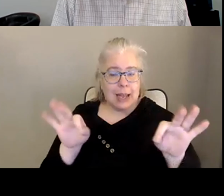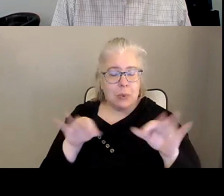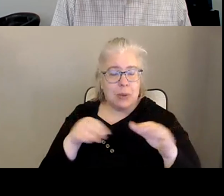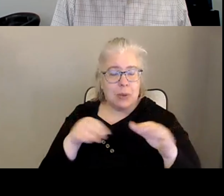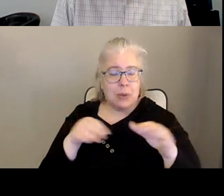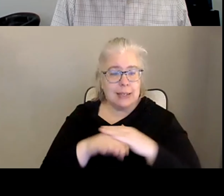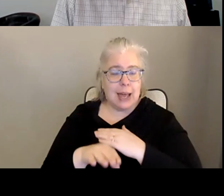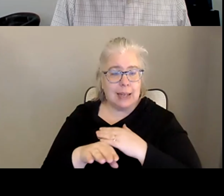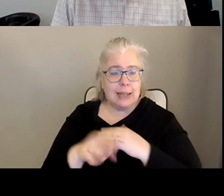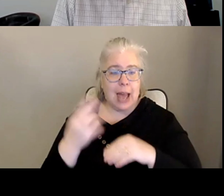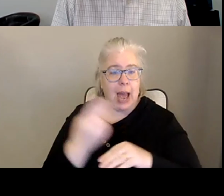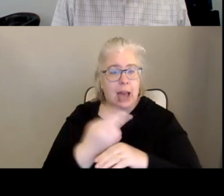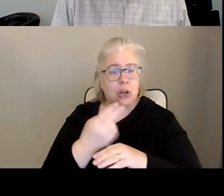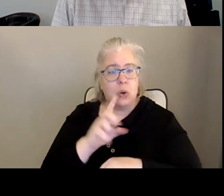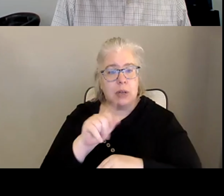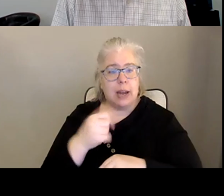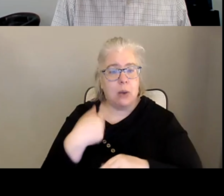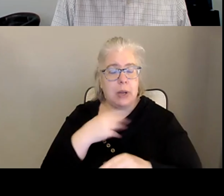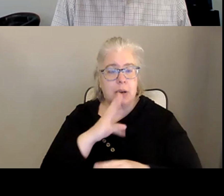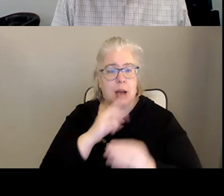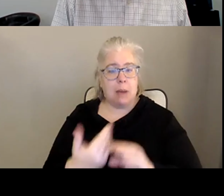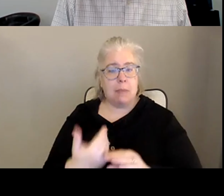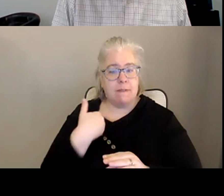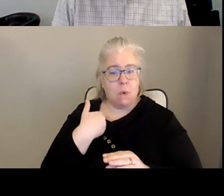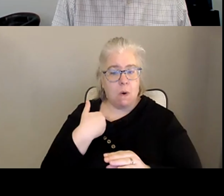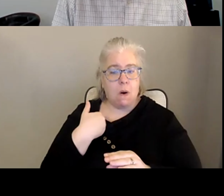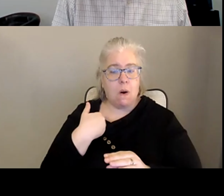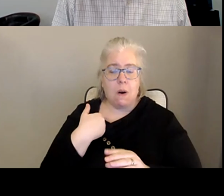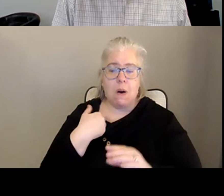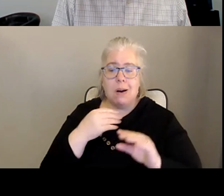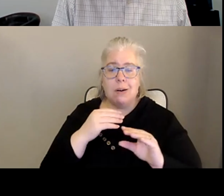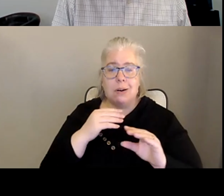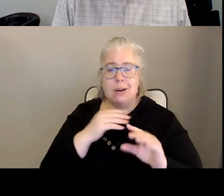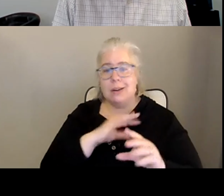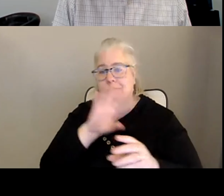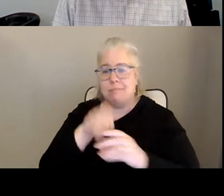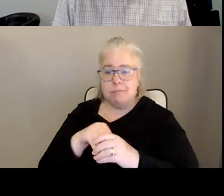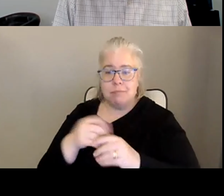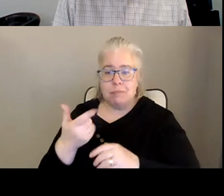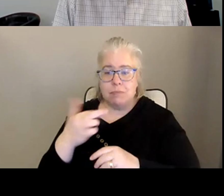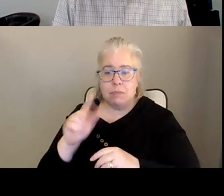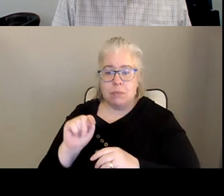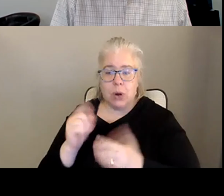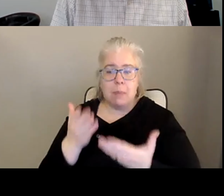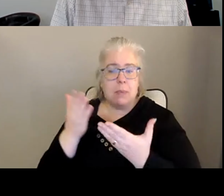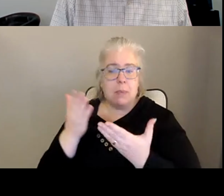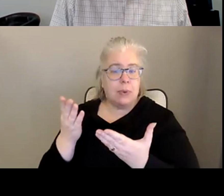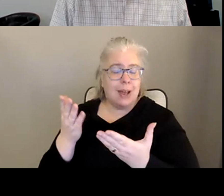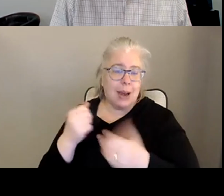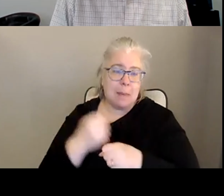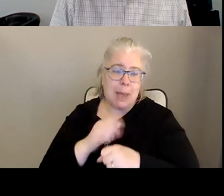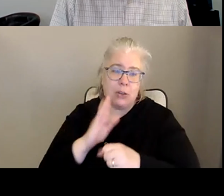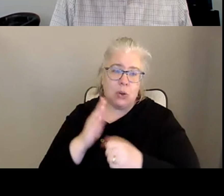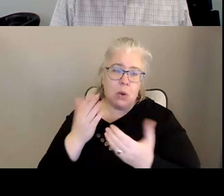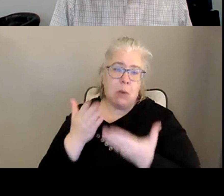that we talked about earlier and put that into their grant proposals. And it actually makes your proposal stronger